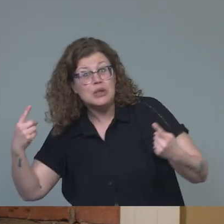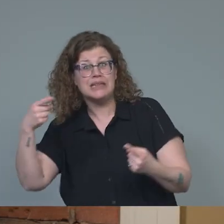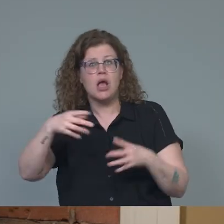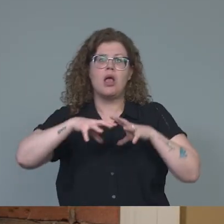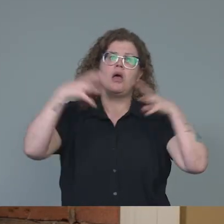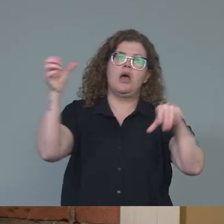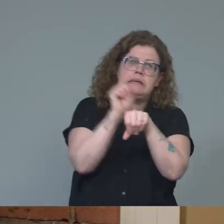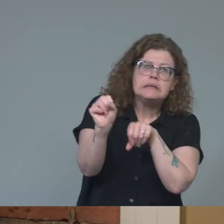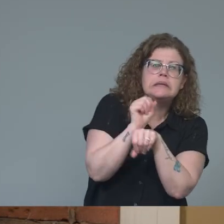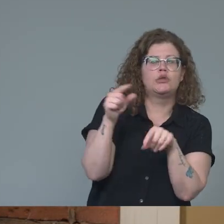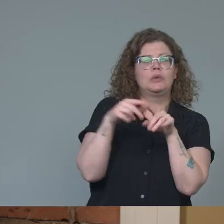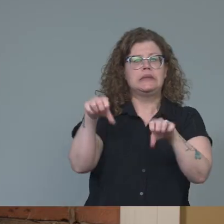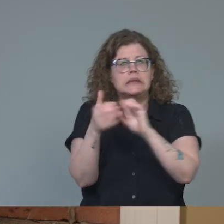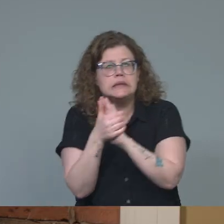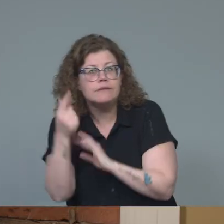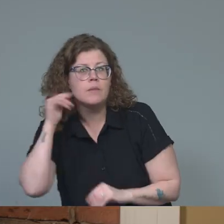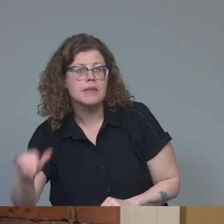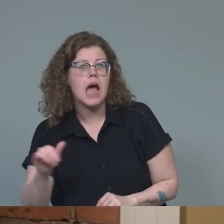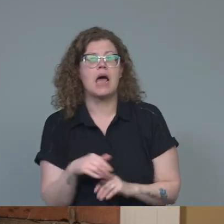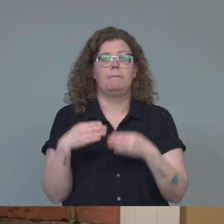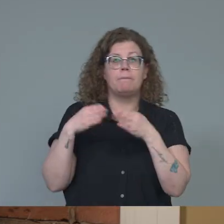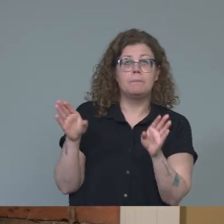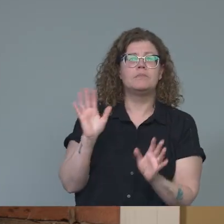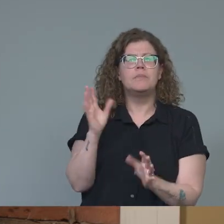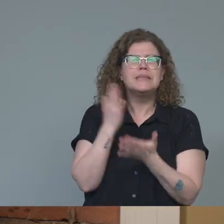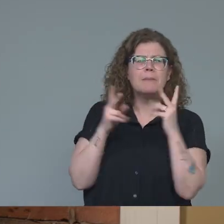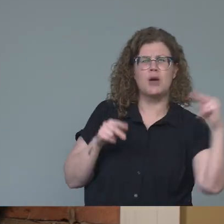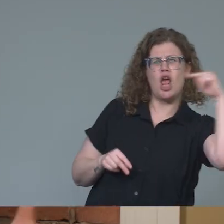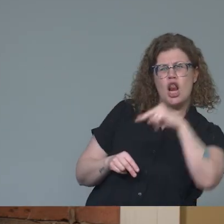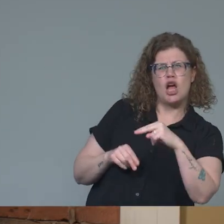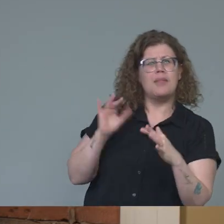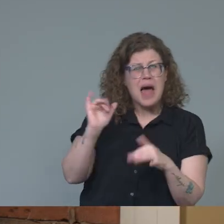with youth or community groups where you have unskilled artists who work under the guidance